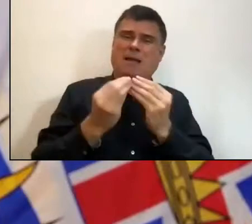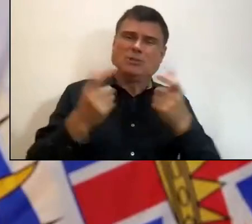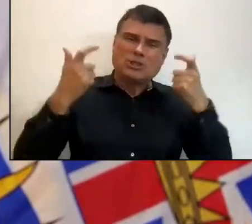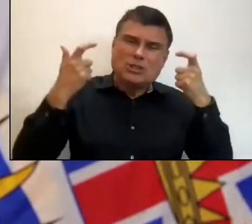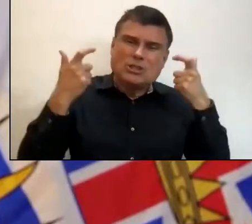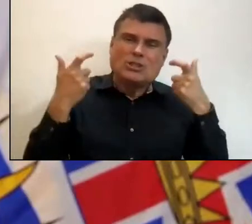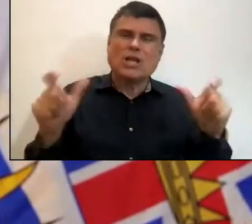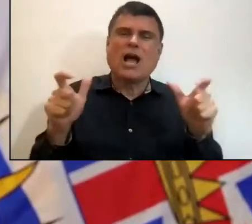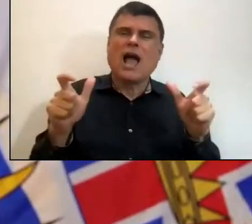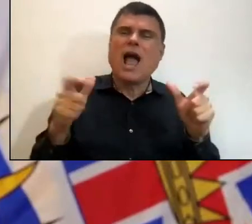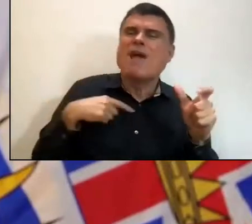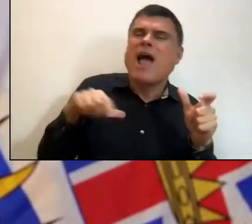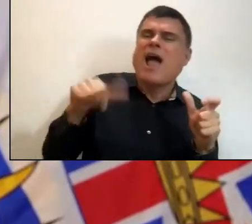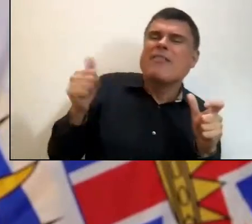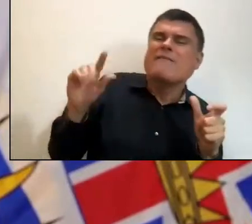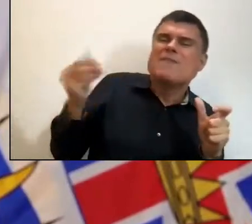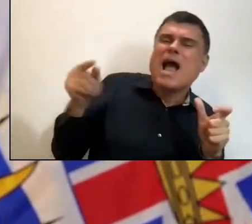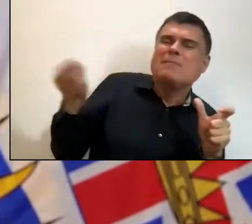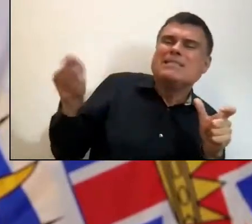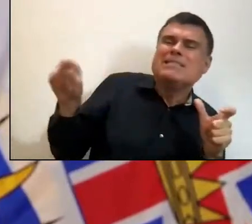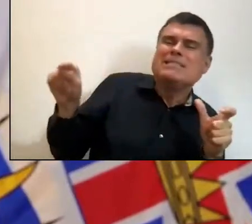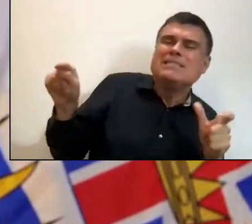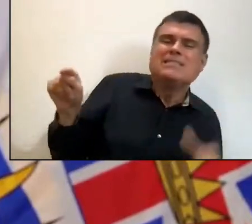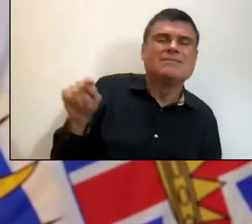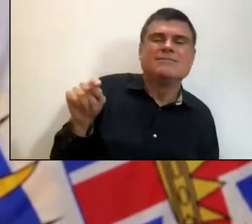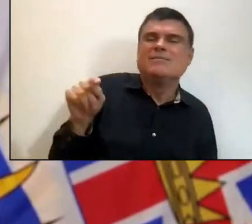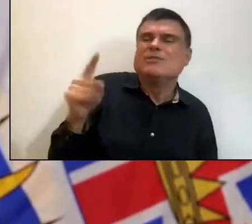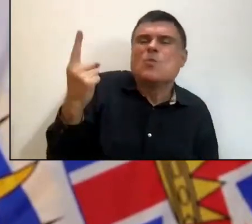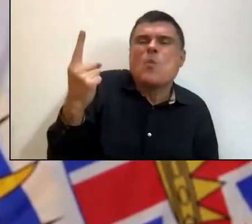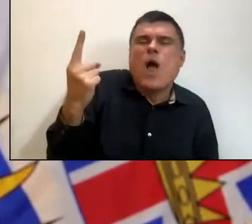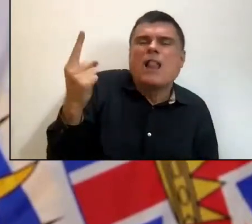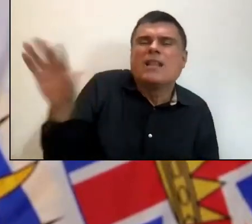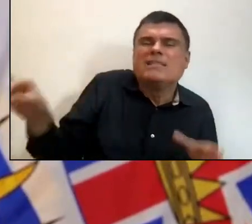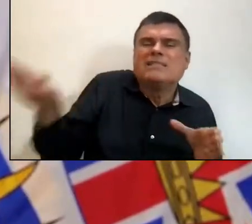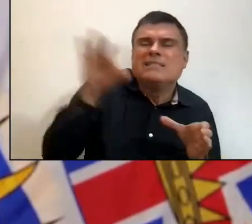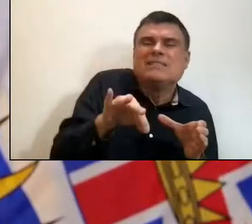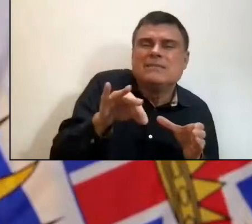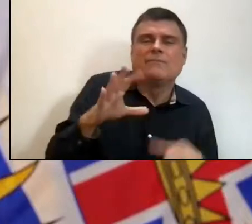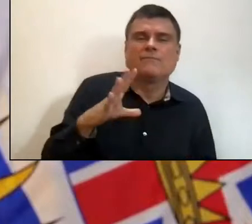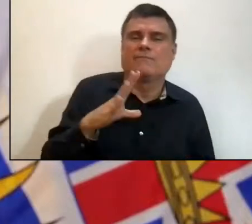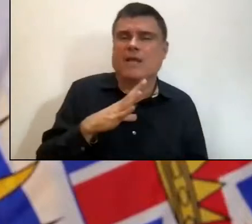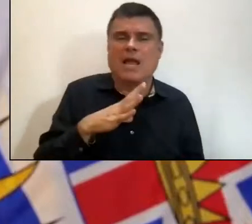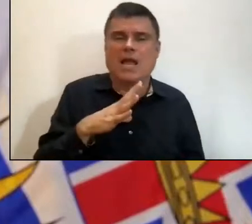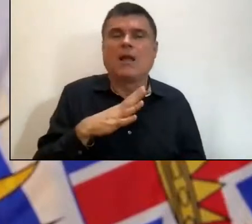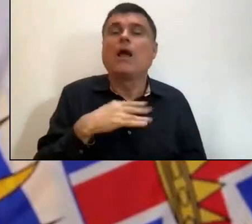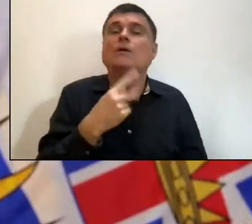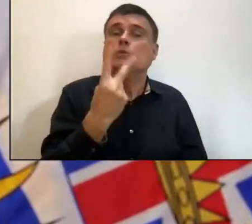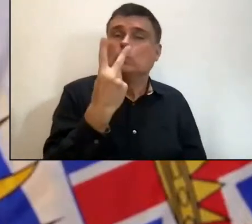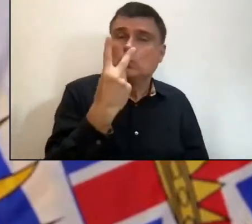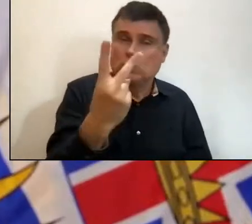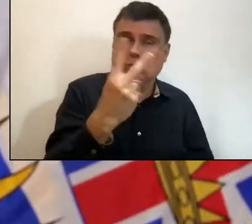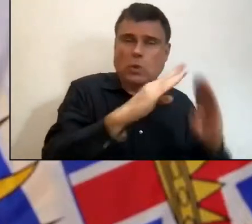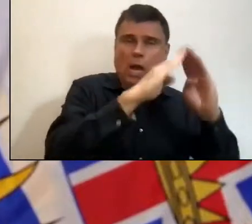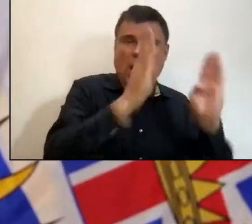that they can support each other and that is why we talked about two households.